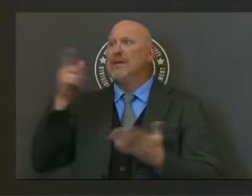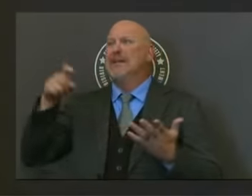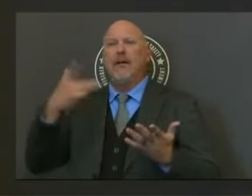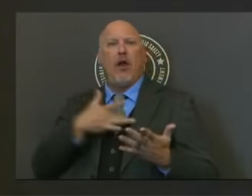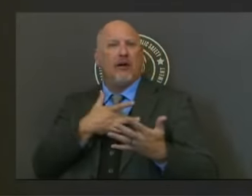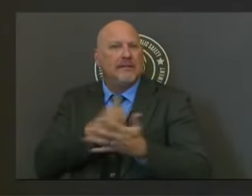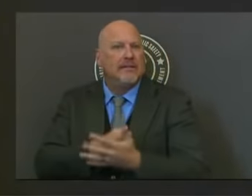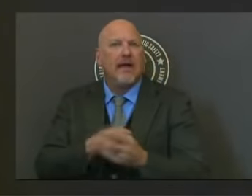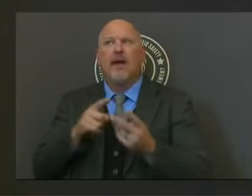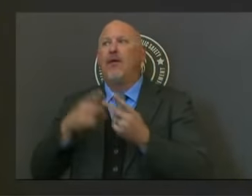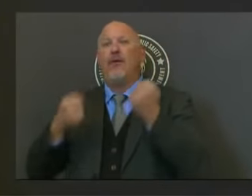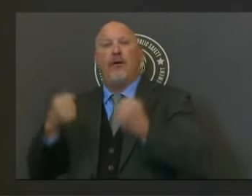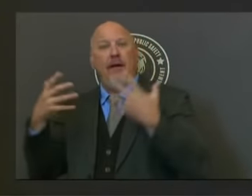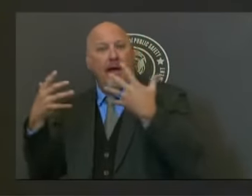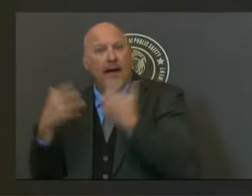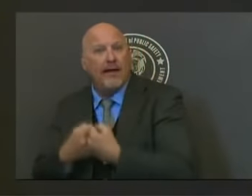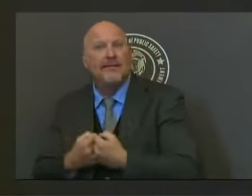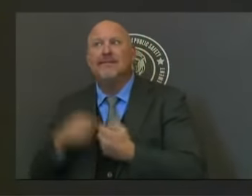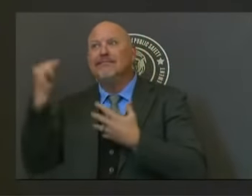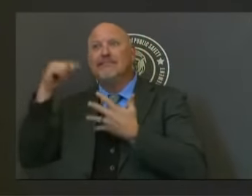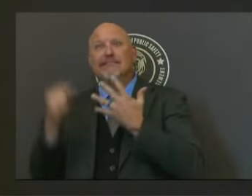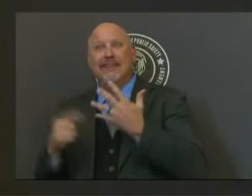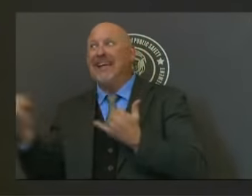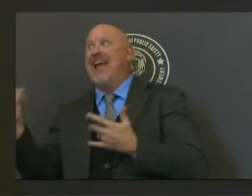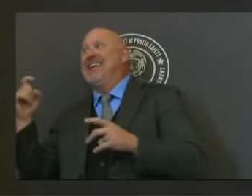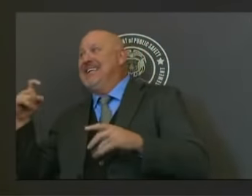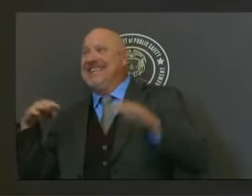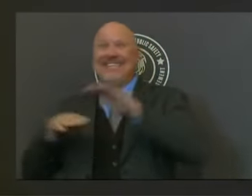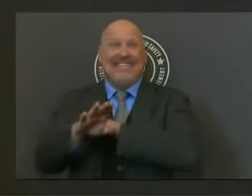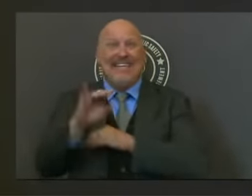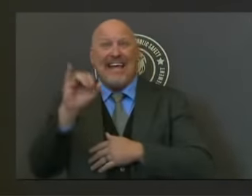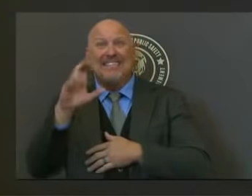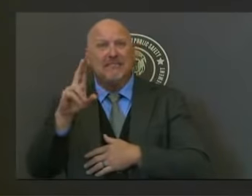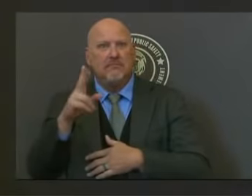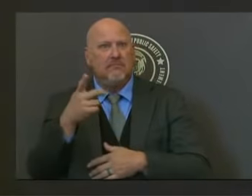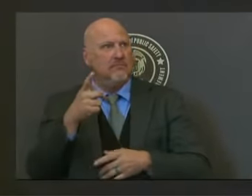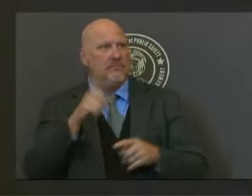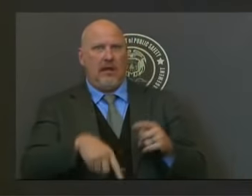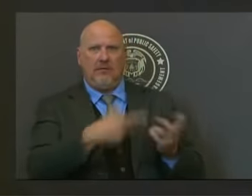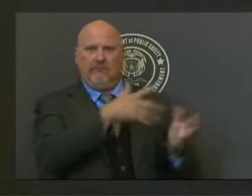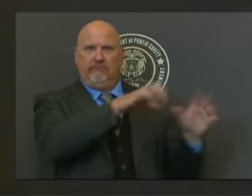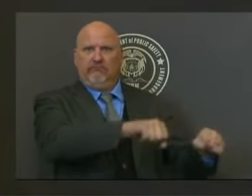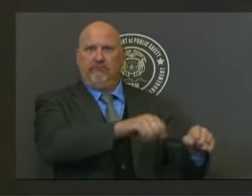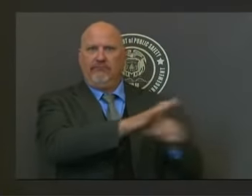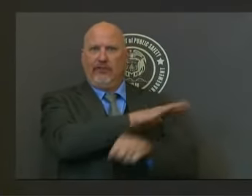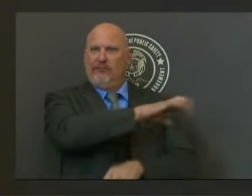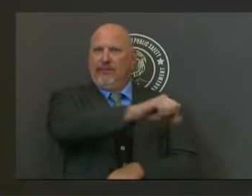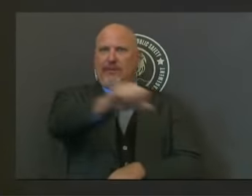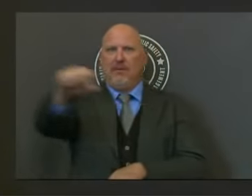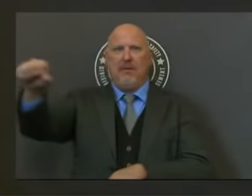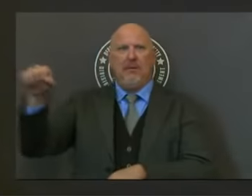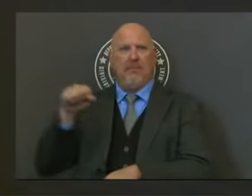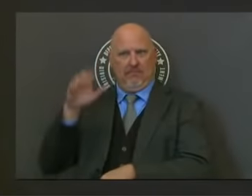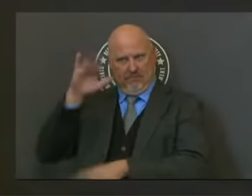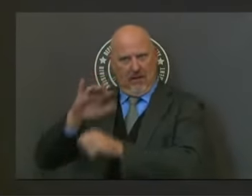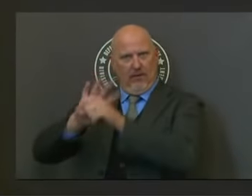accident of some kind of where they've had heart surgery cancer